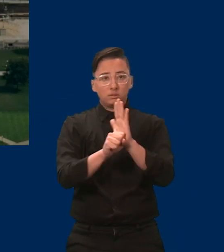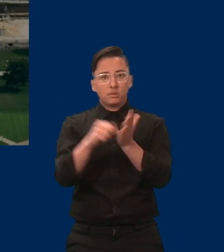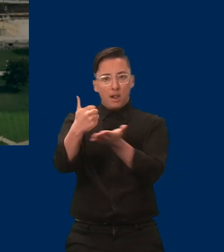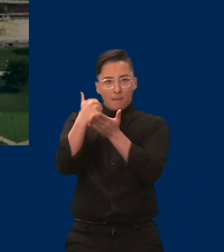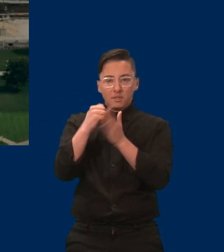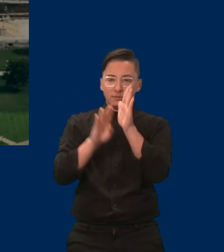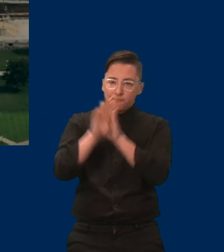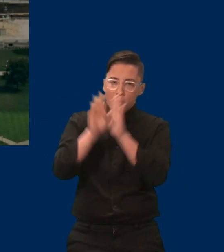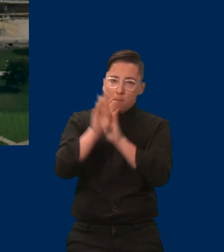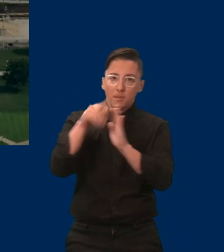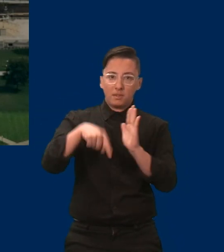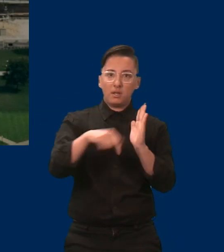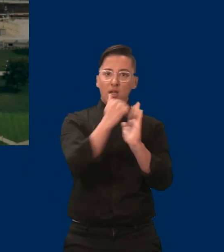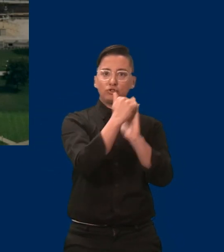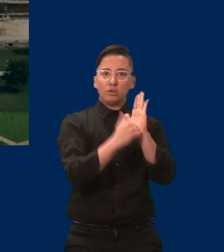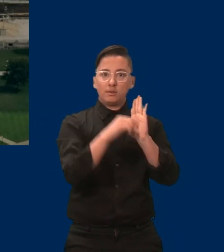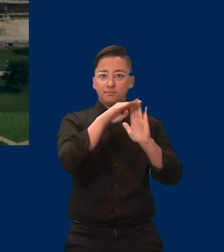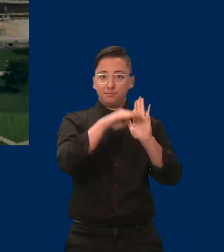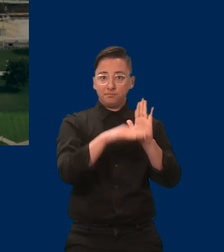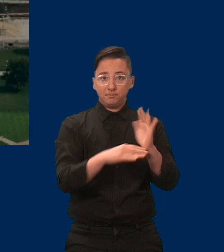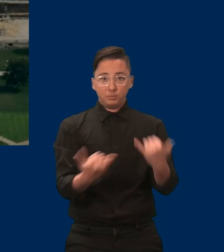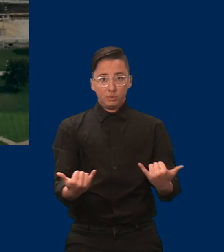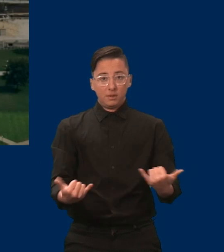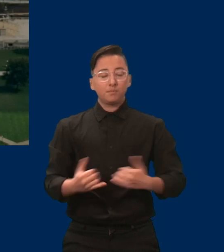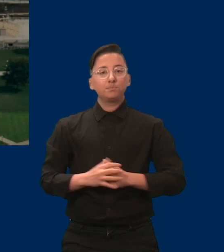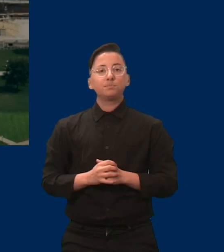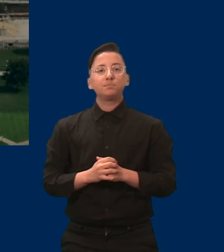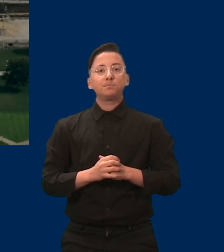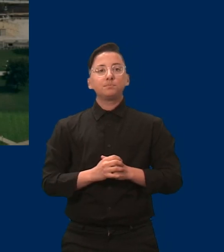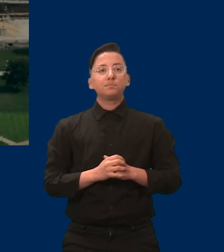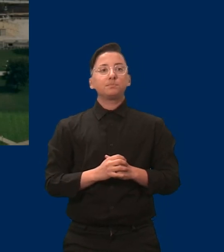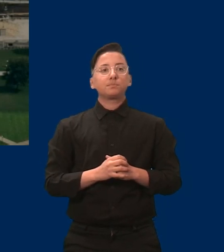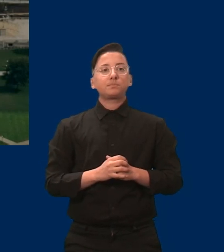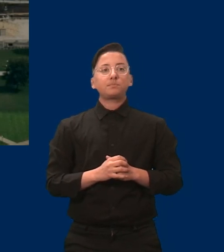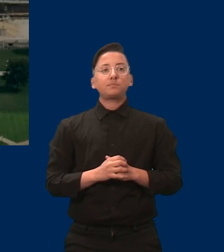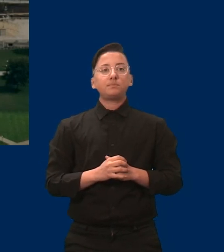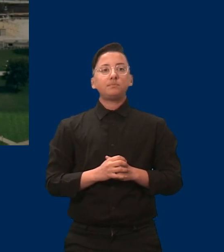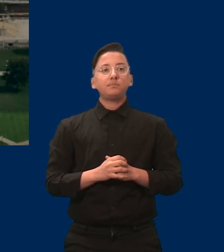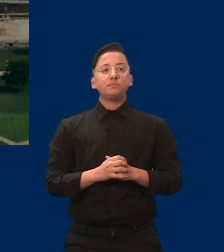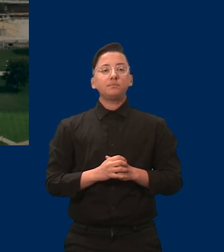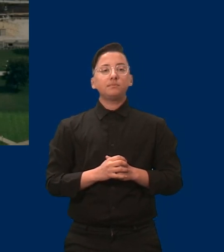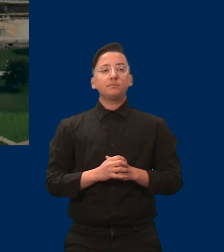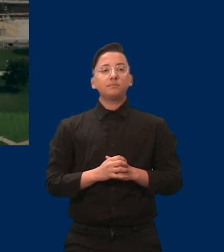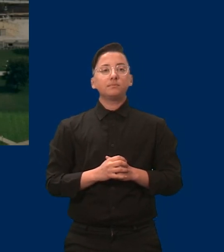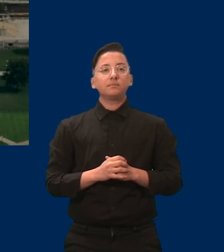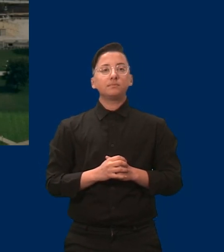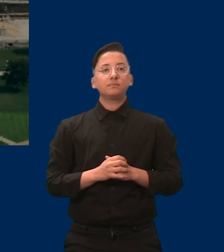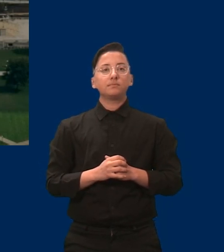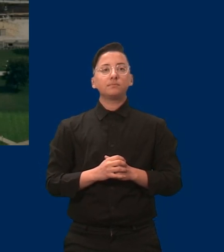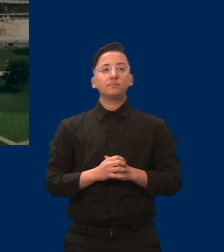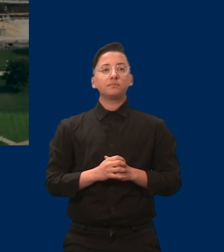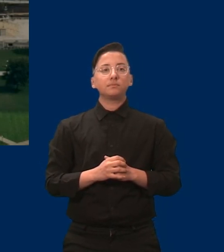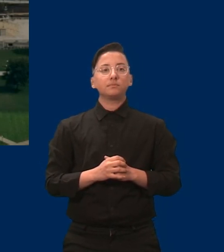One of the things that we did not get a chance to include in today's forum, but now we have a little bit